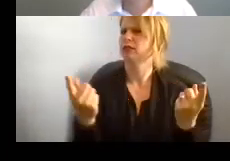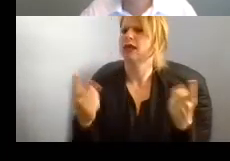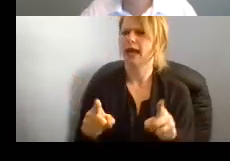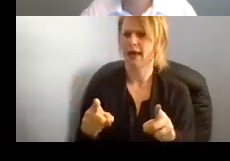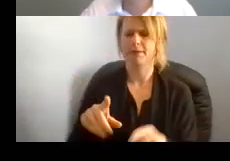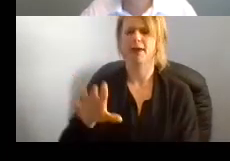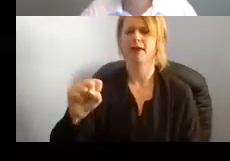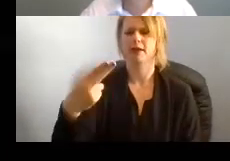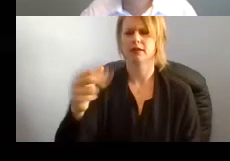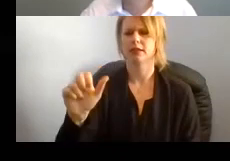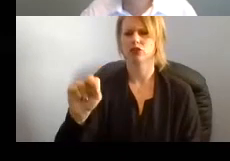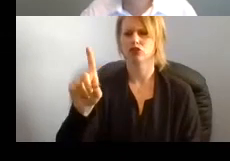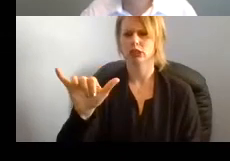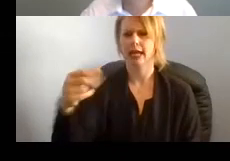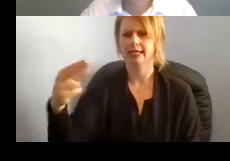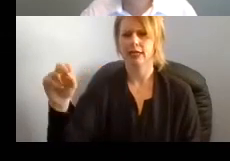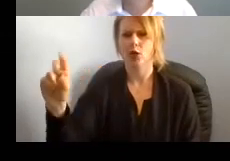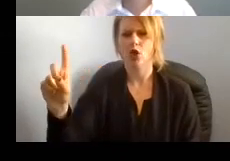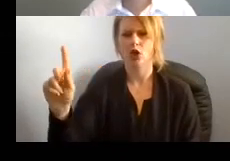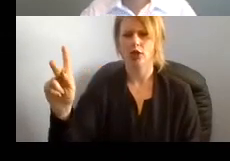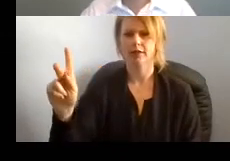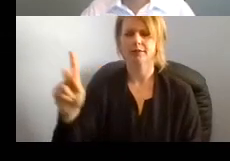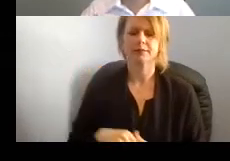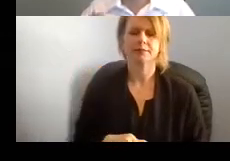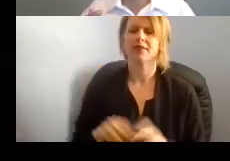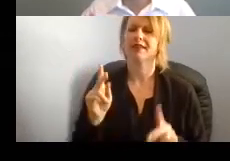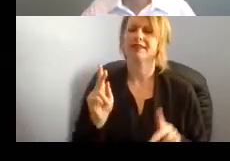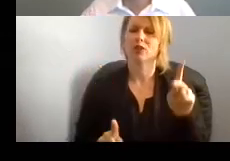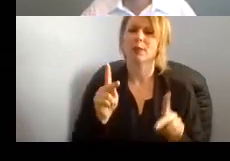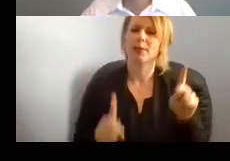And they said, you know, people refer to it, you know, as a national tragedy